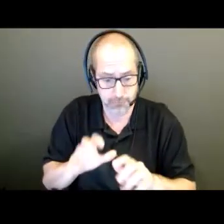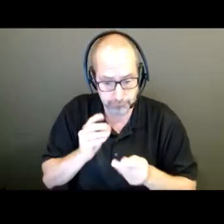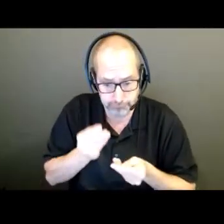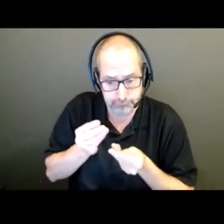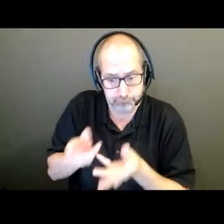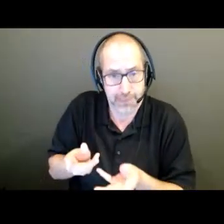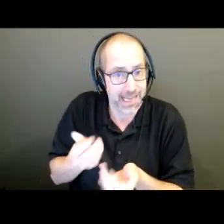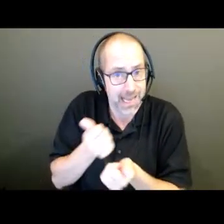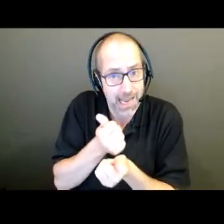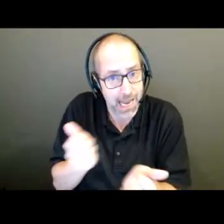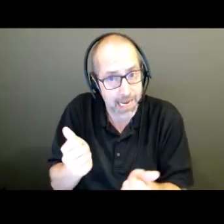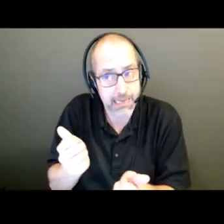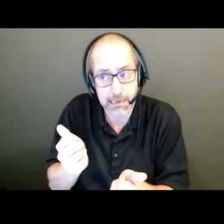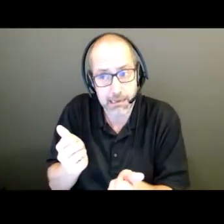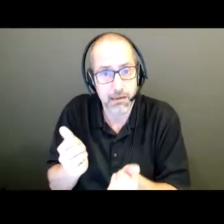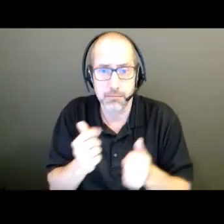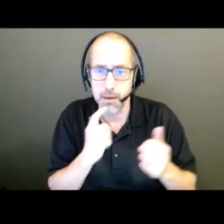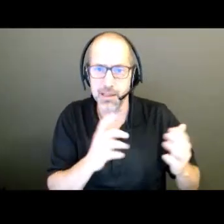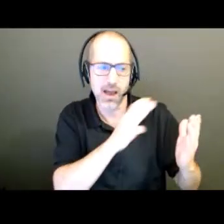in the other sections of the application.